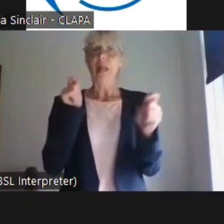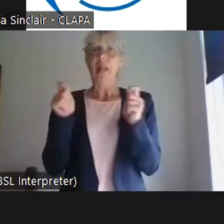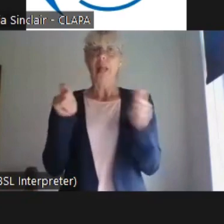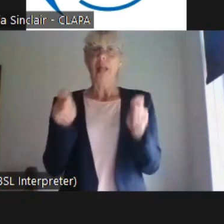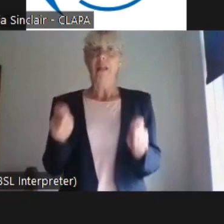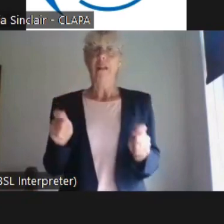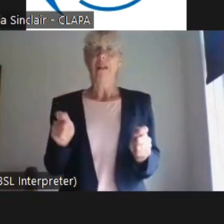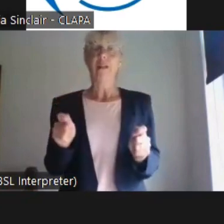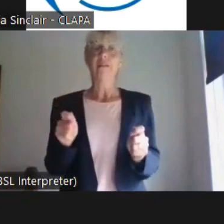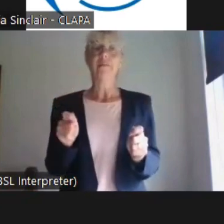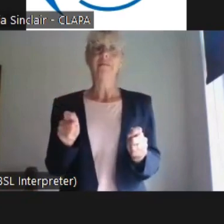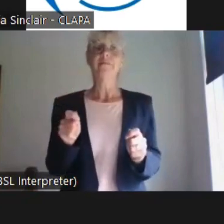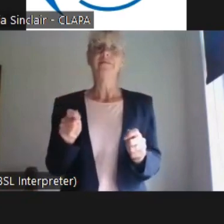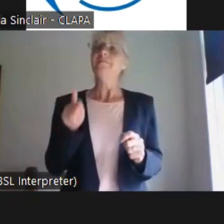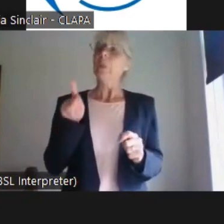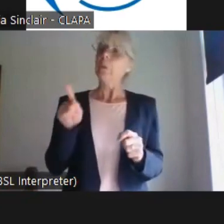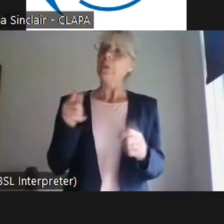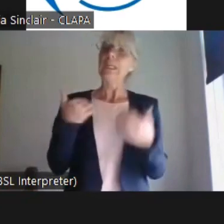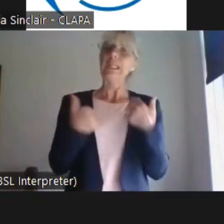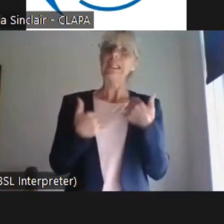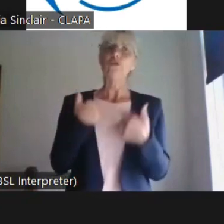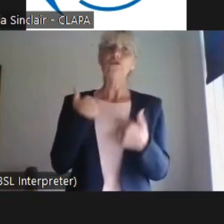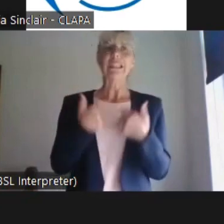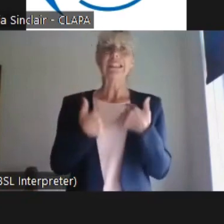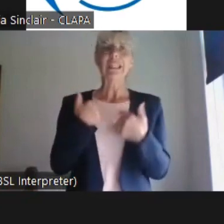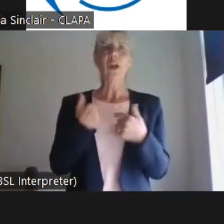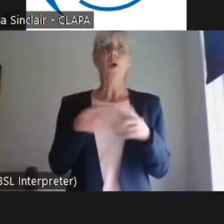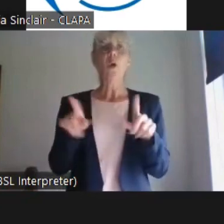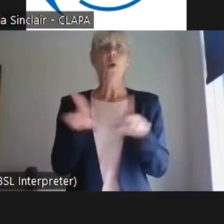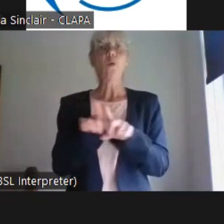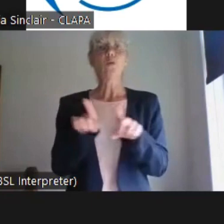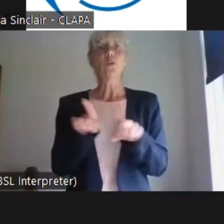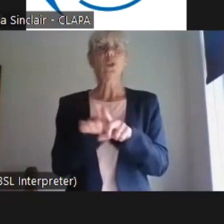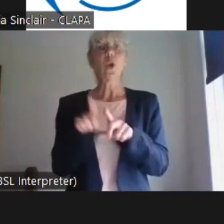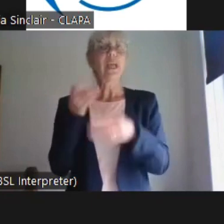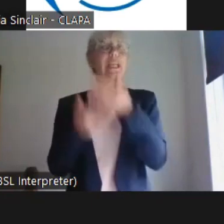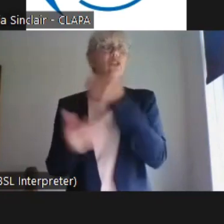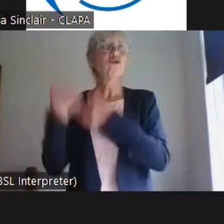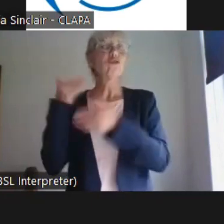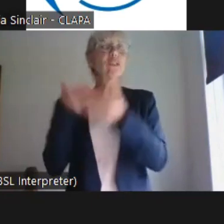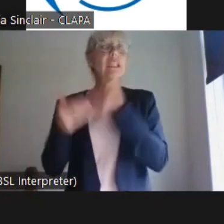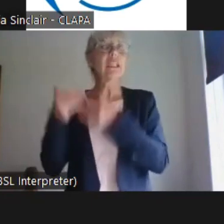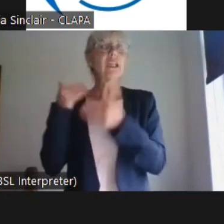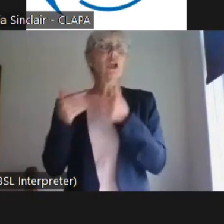say ah interesting because they've also got a history of conductive hearing loss and so maybe